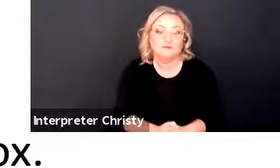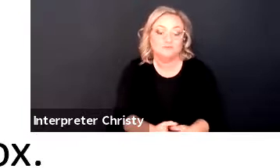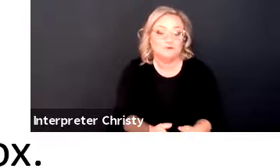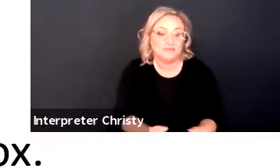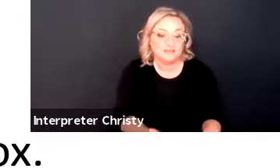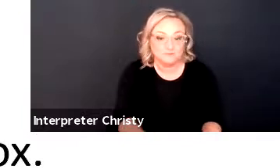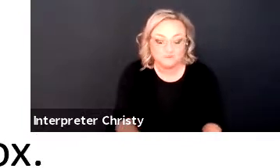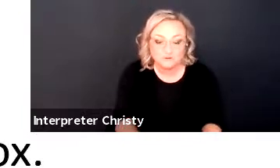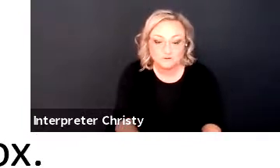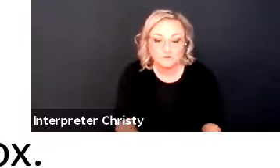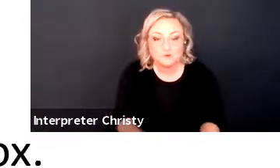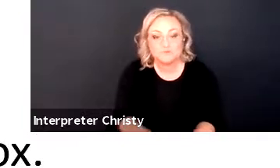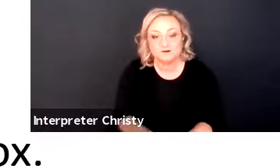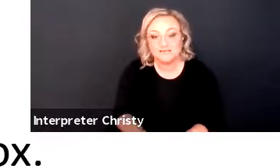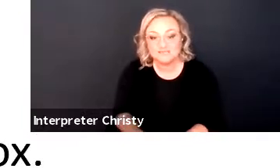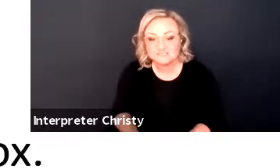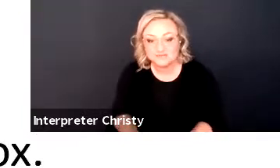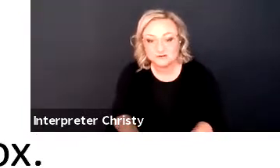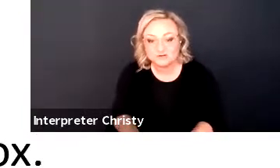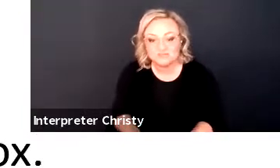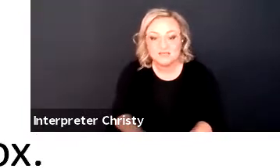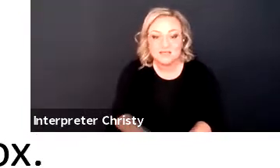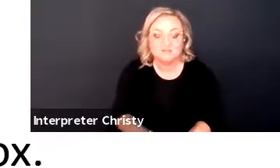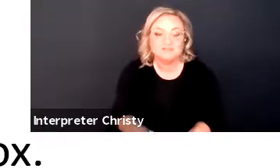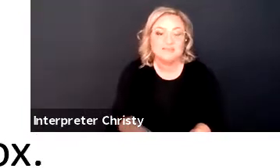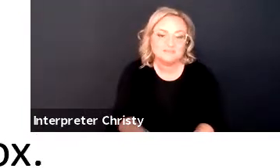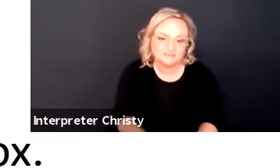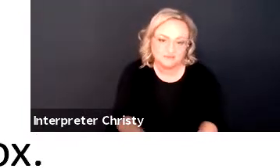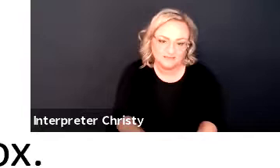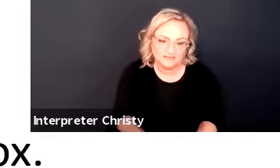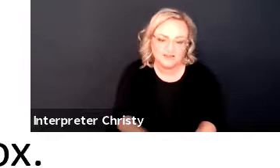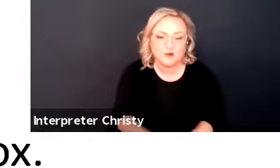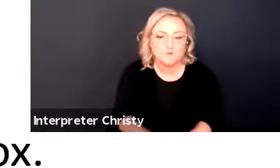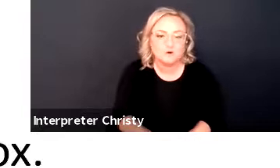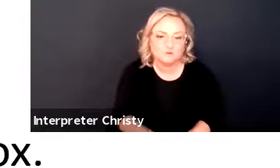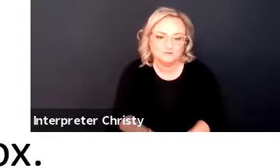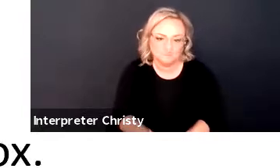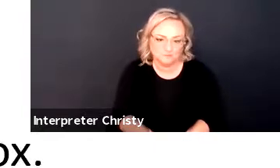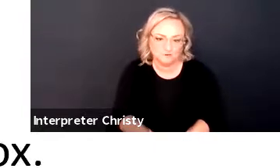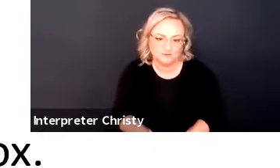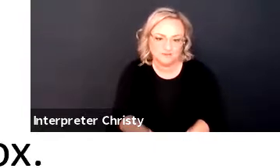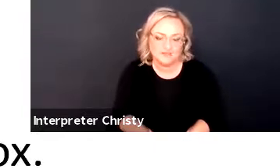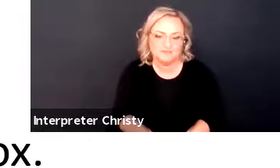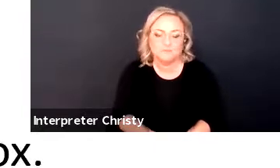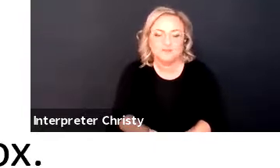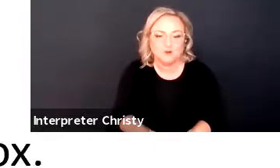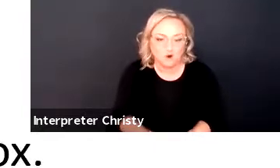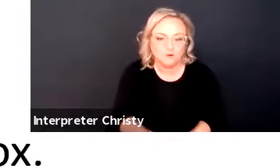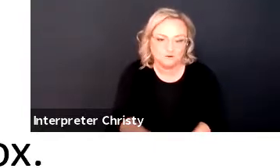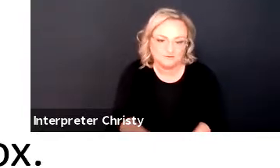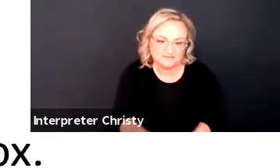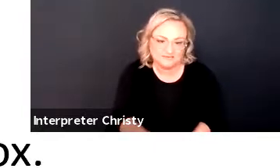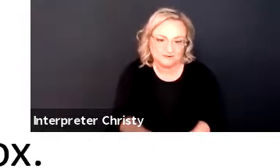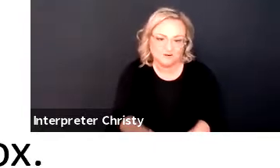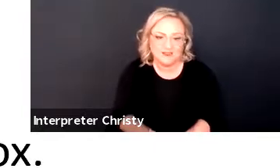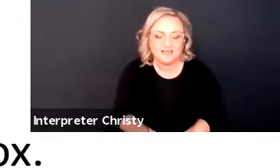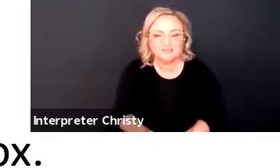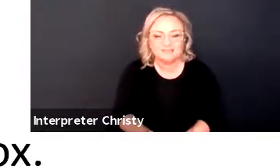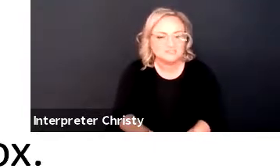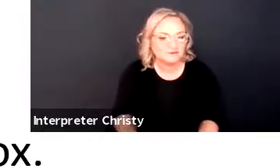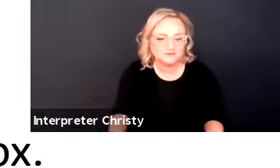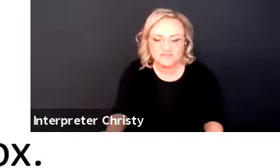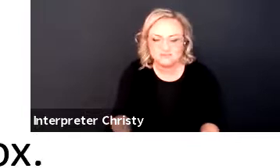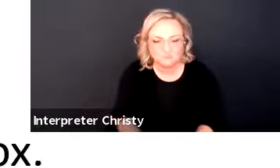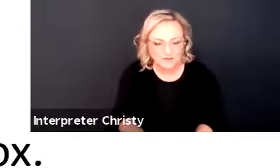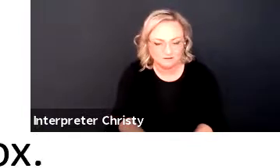Interpreter Christy : we've communicated with you, with our legislators and we've taken this all in, and I hope going forward that we can all work together and legislators as well.